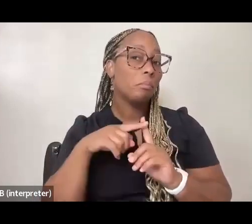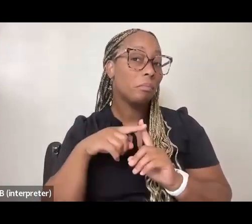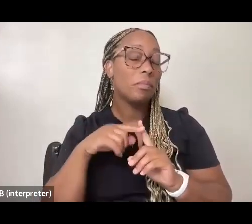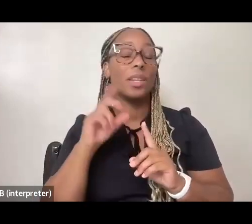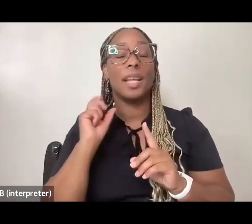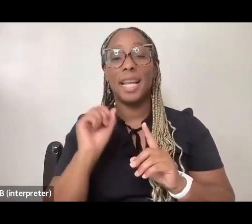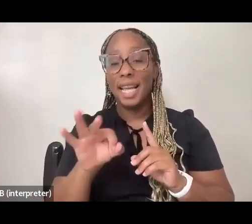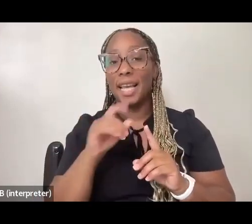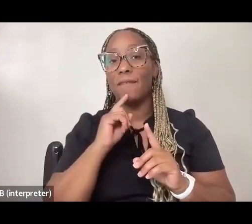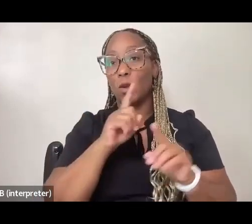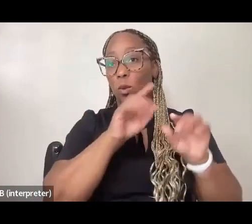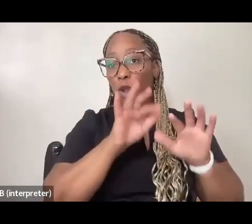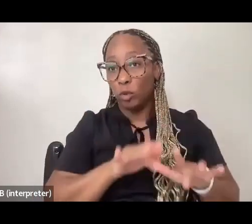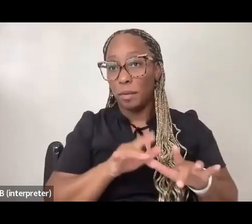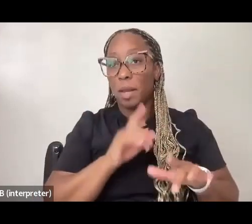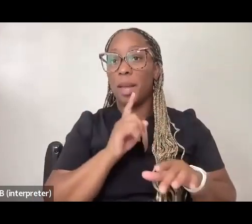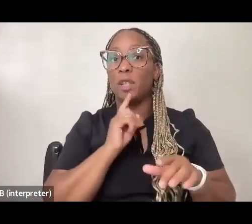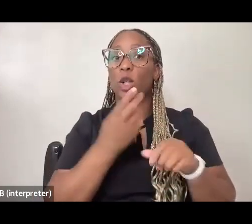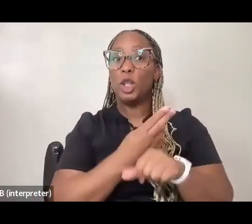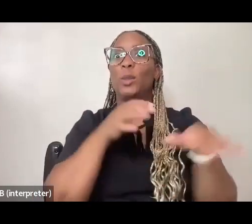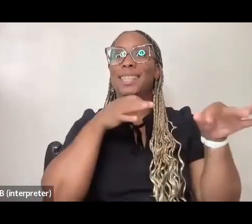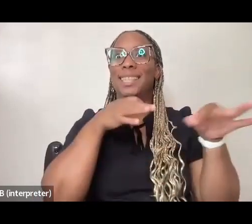your scripting is out, making sure you're using descriptive language,